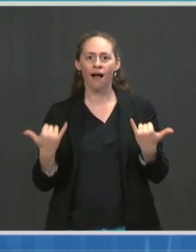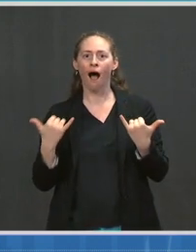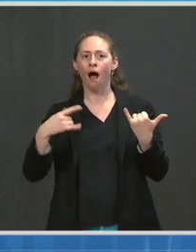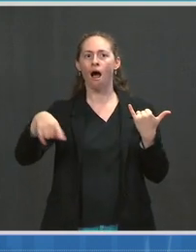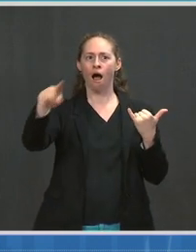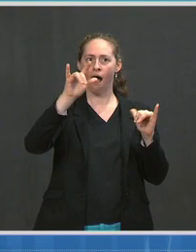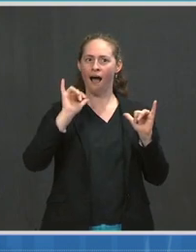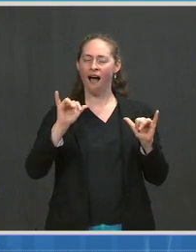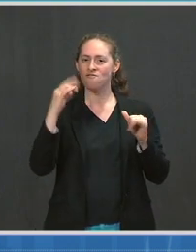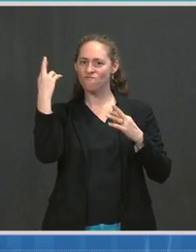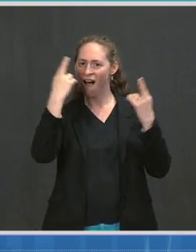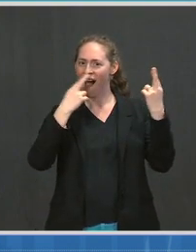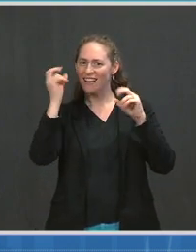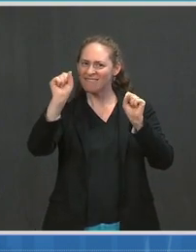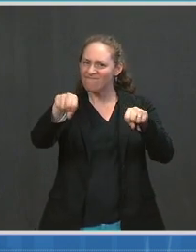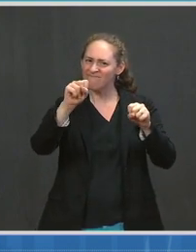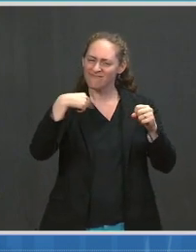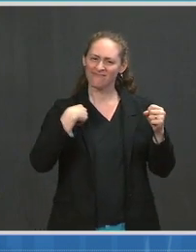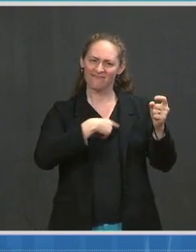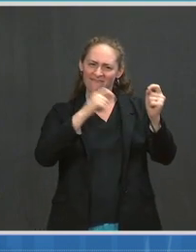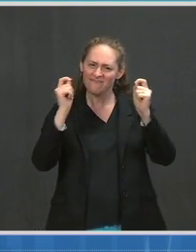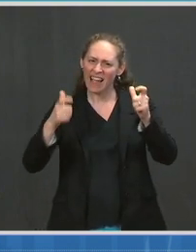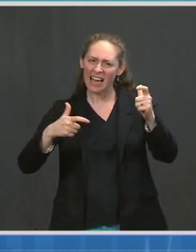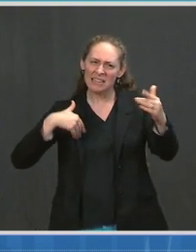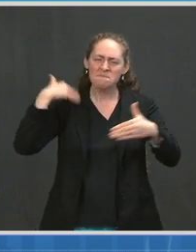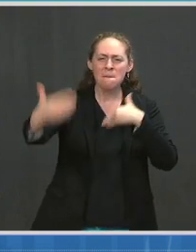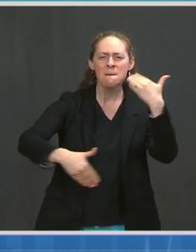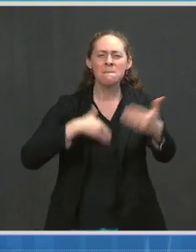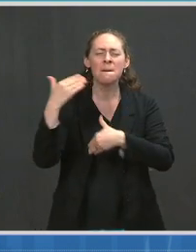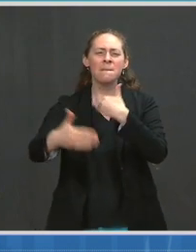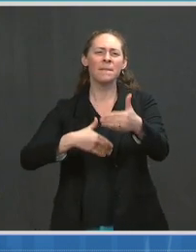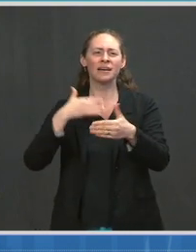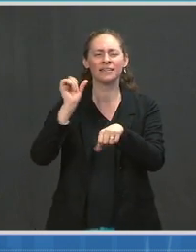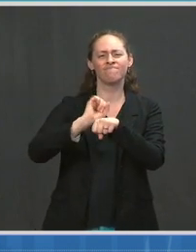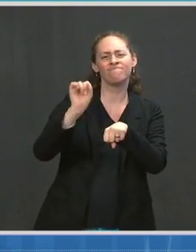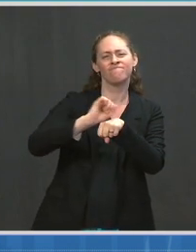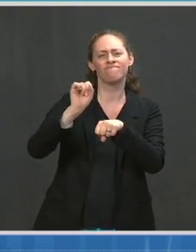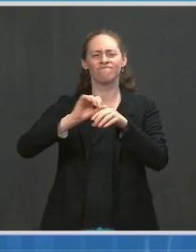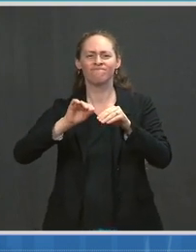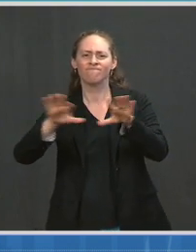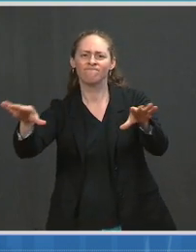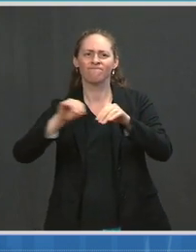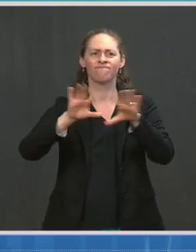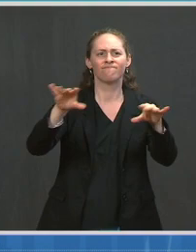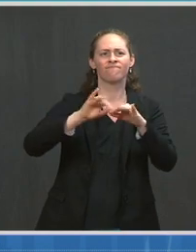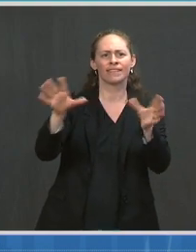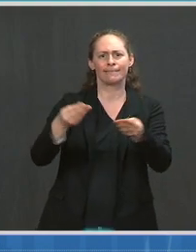we have taken to get more vaccine supply, more vaccinators in the field,